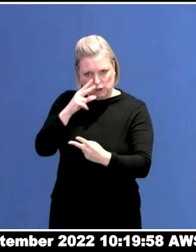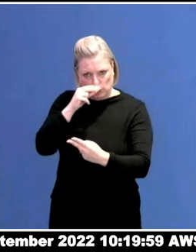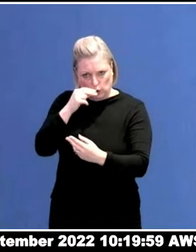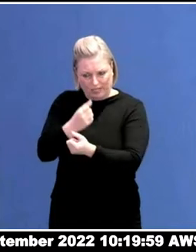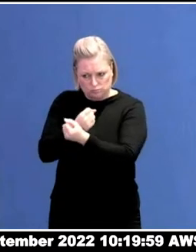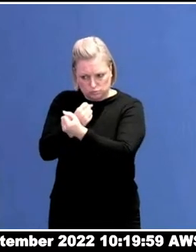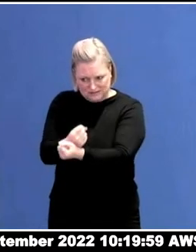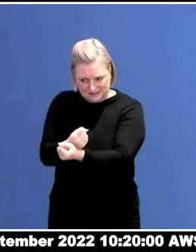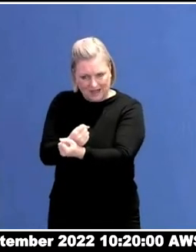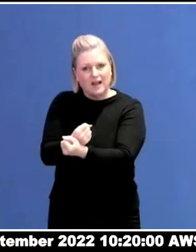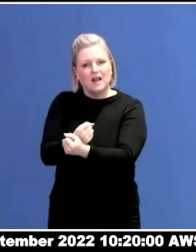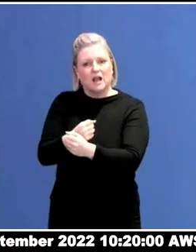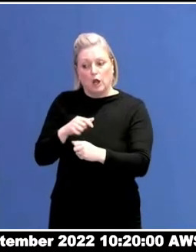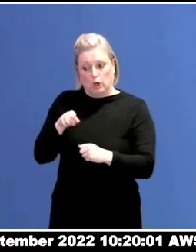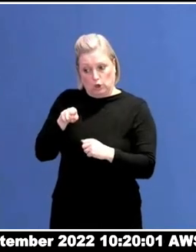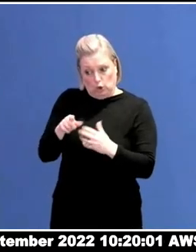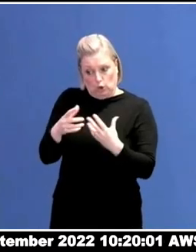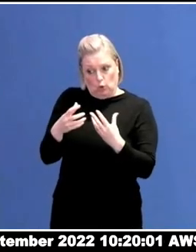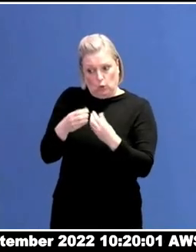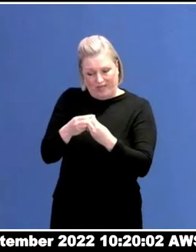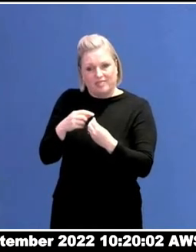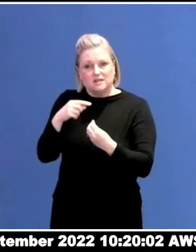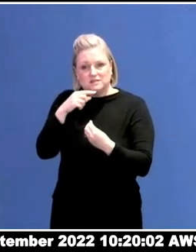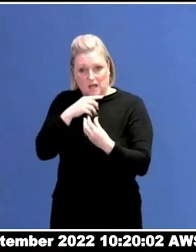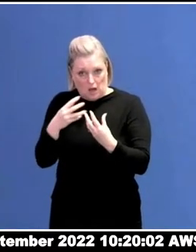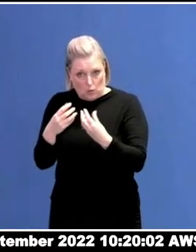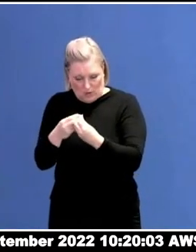Yes. COMMISSIONER McEWIN: - what was your perception of how the staff from SARC